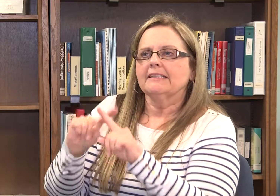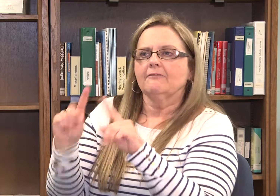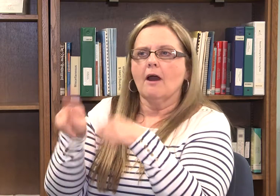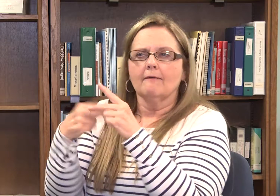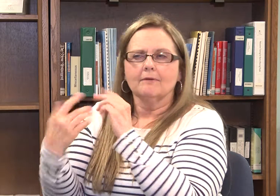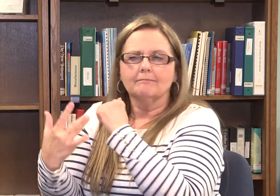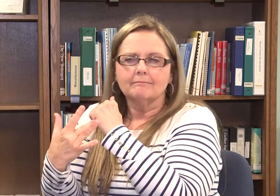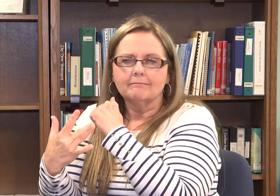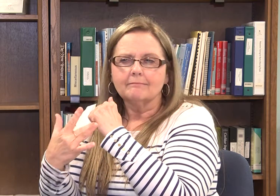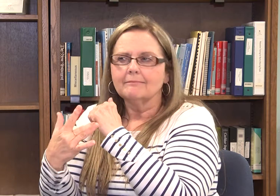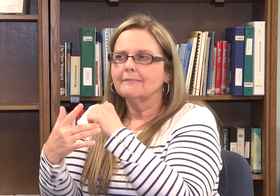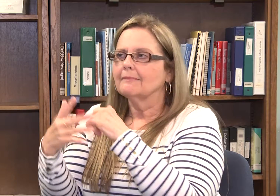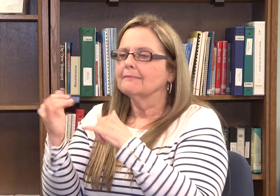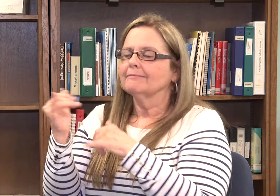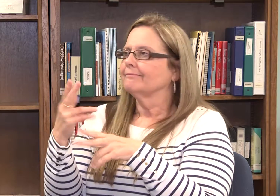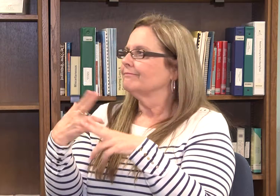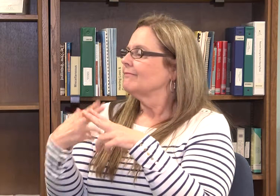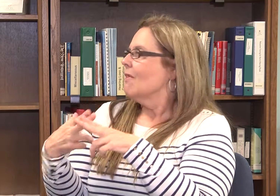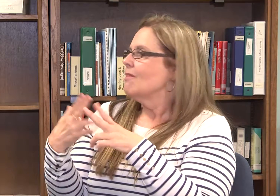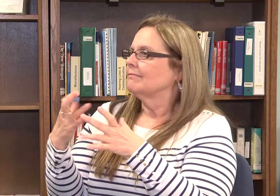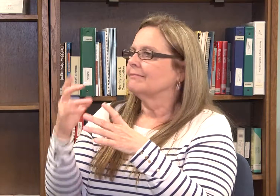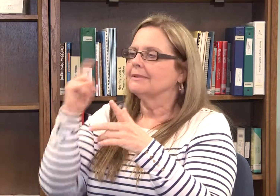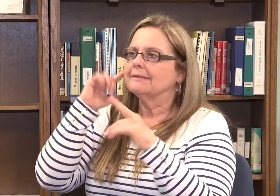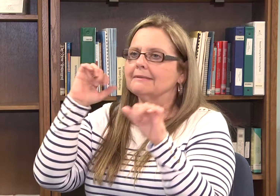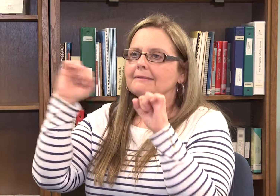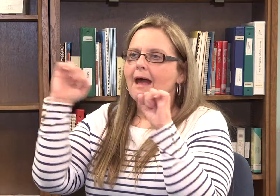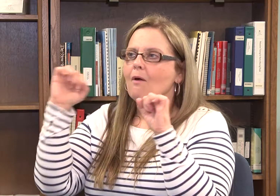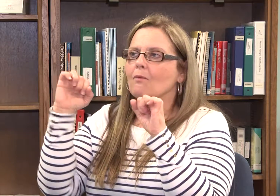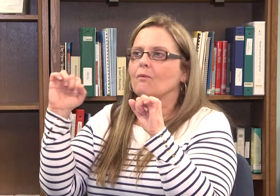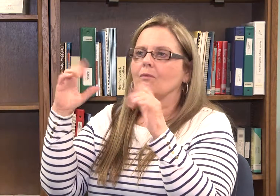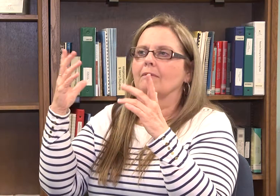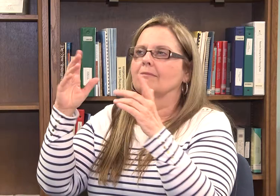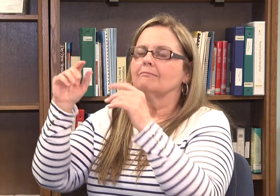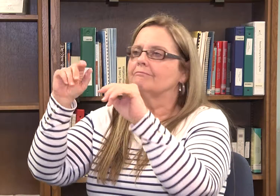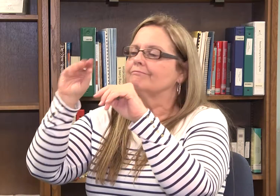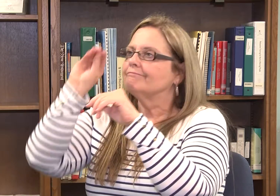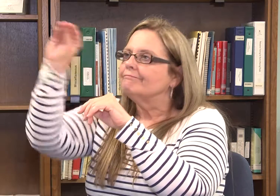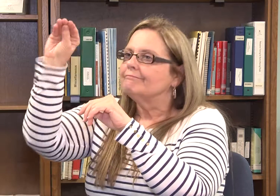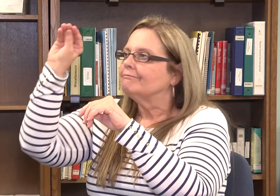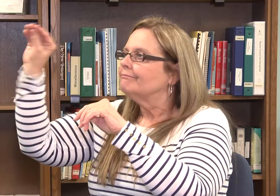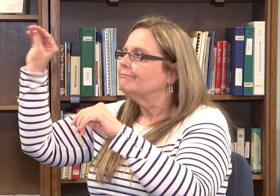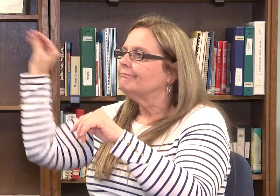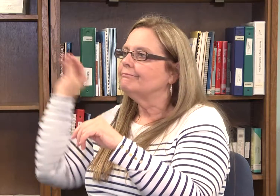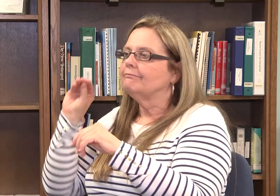so making sure that there are lots of different technologies out there that match everybody's needs.